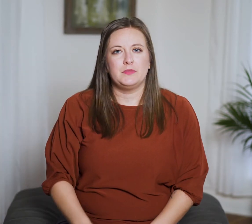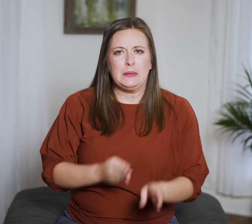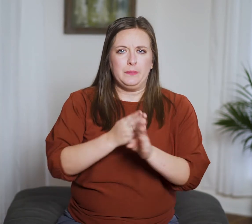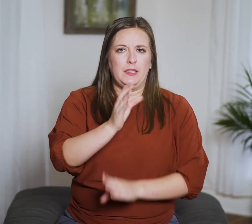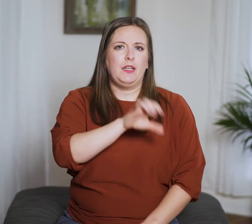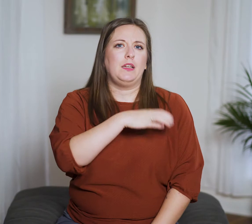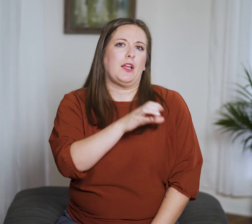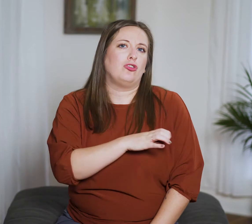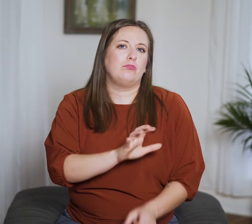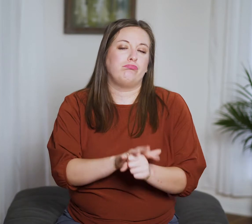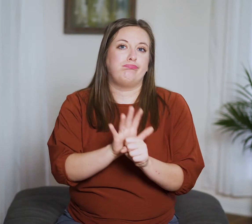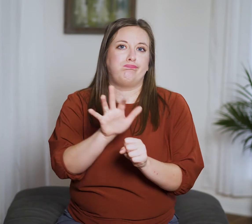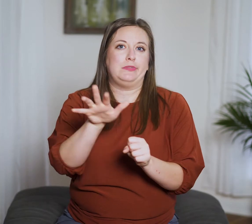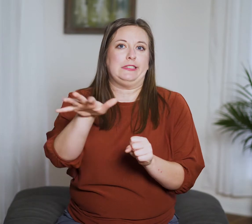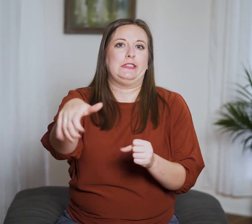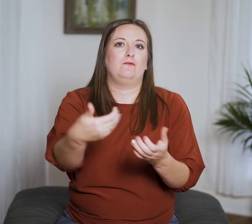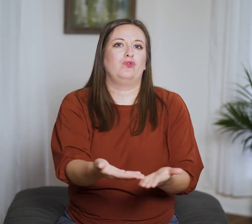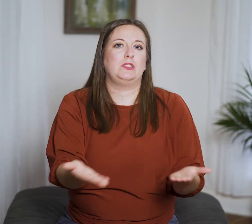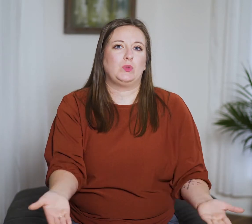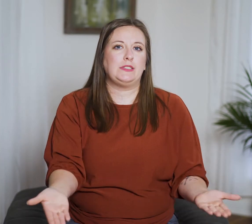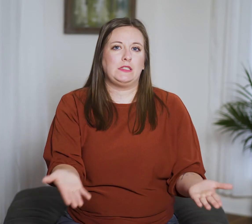The main character has plenty of resources at his disposal,